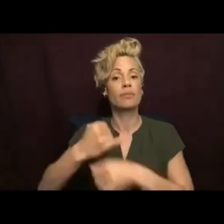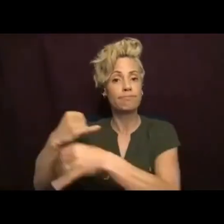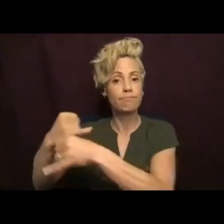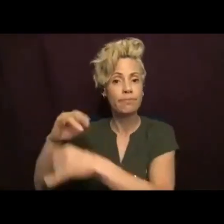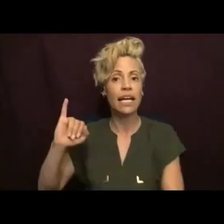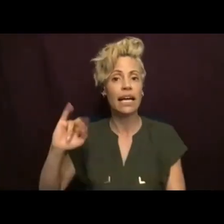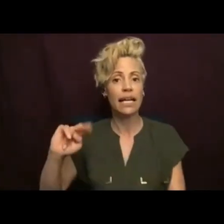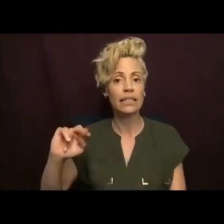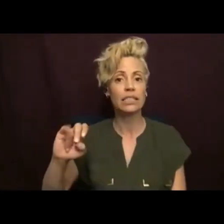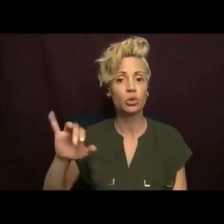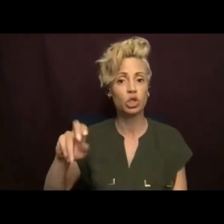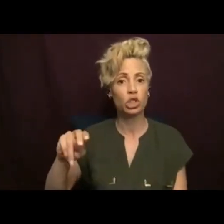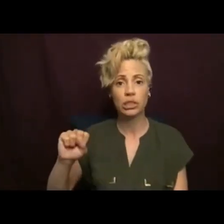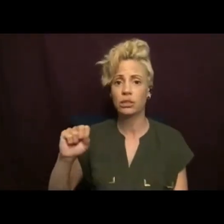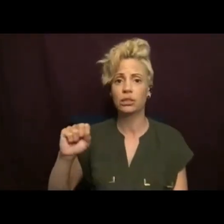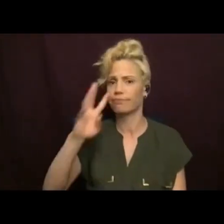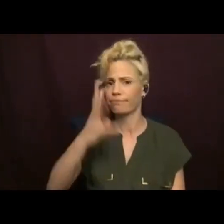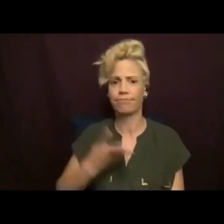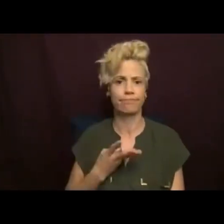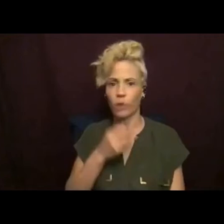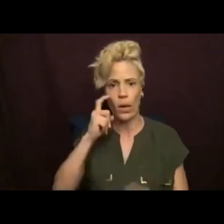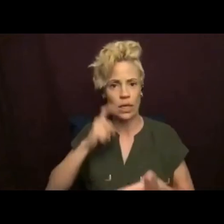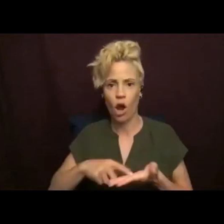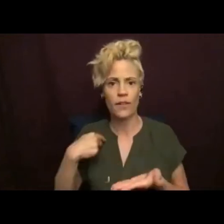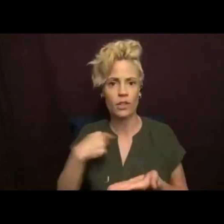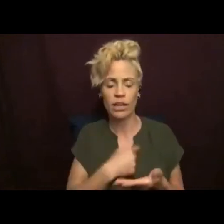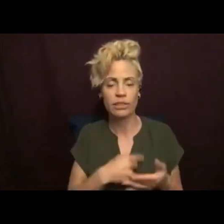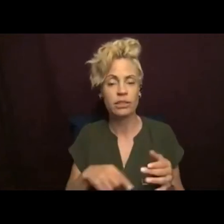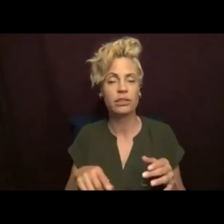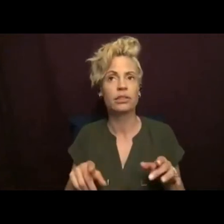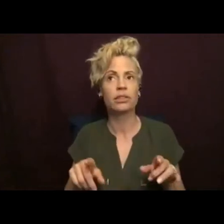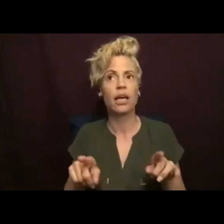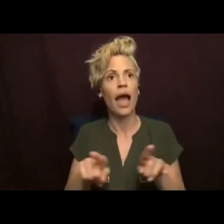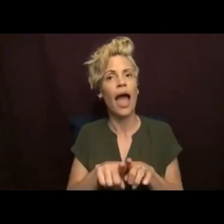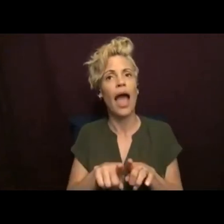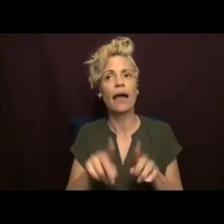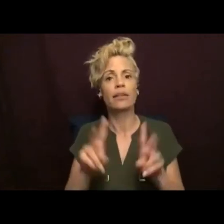as a endangered species, which we are in the pandemic.